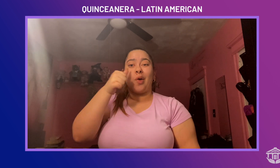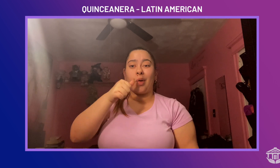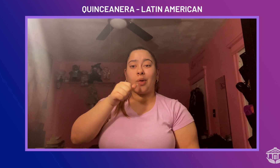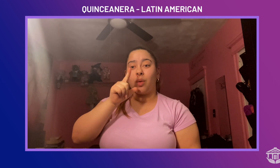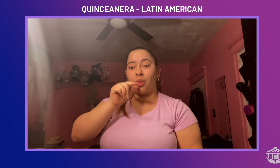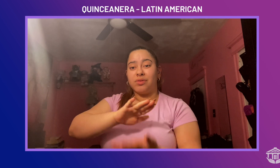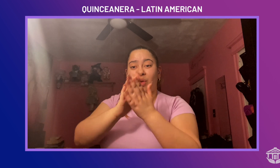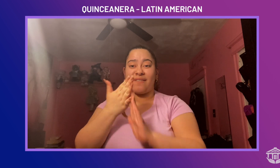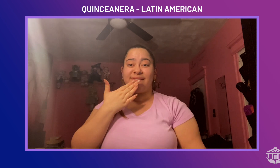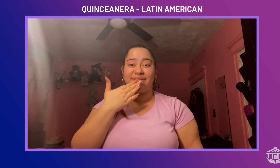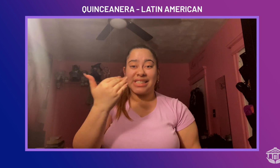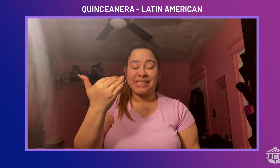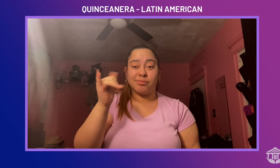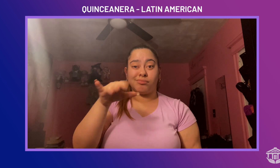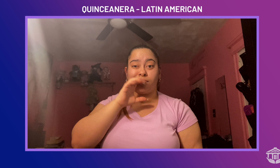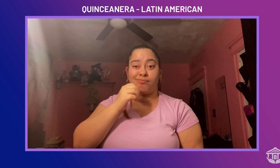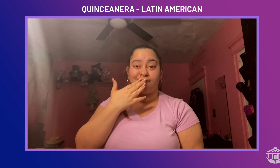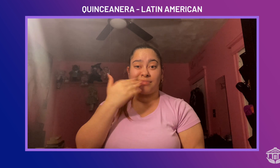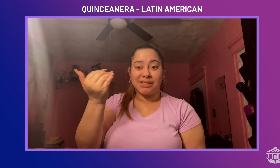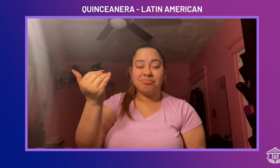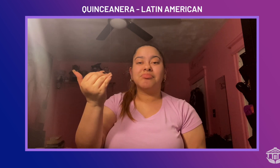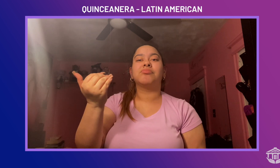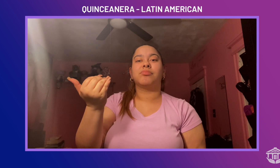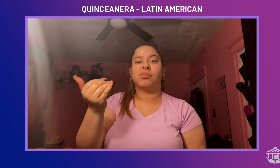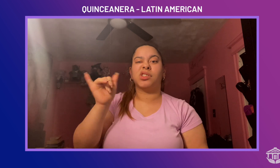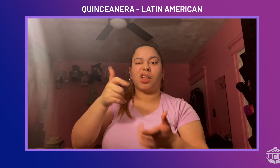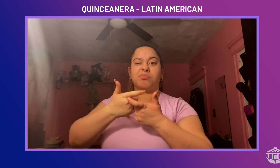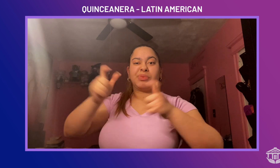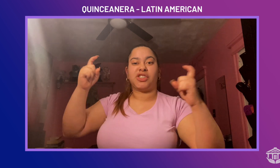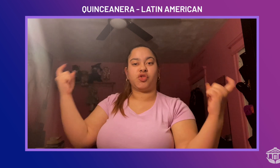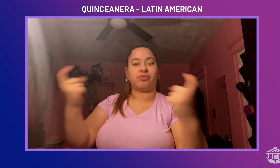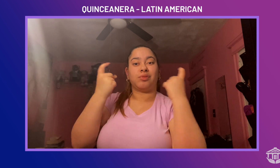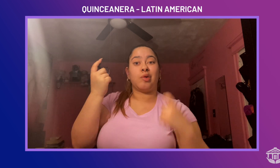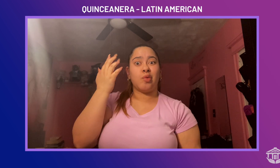about. When a girl is turning fifteen, in our culture that is a time for a big celebration.